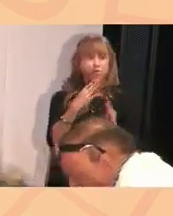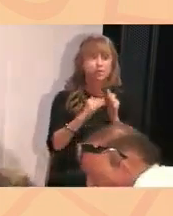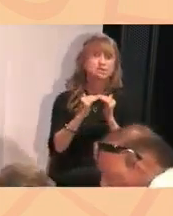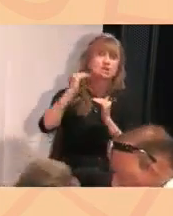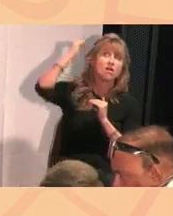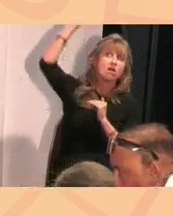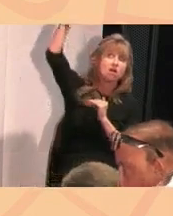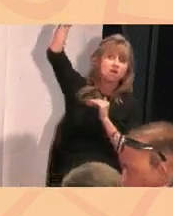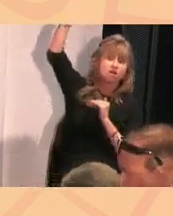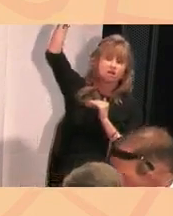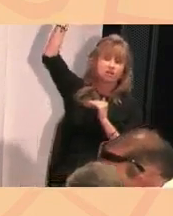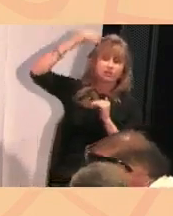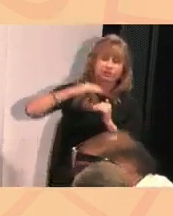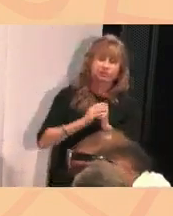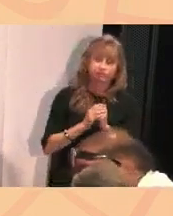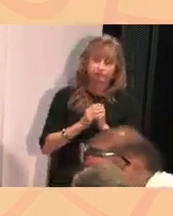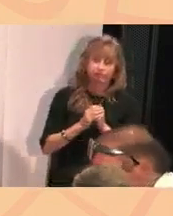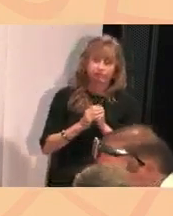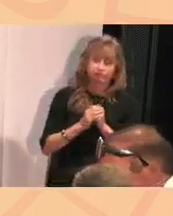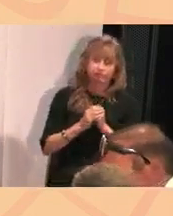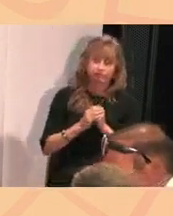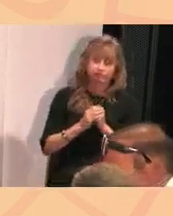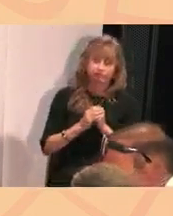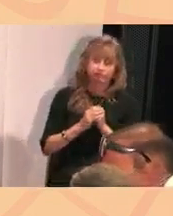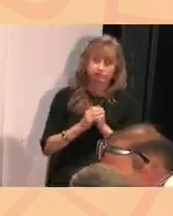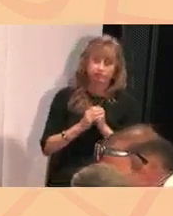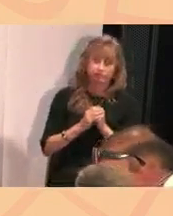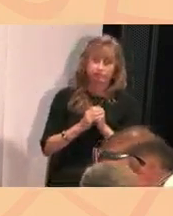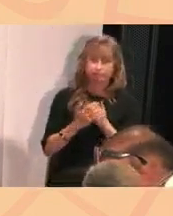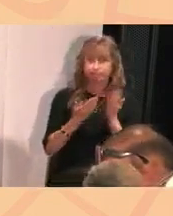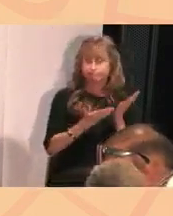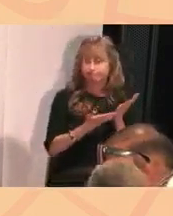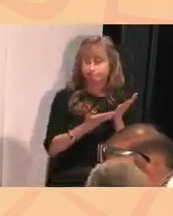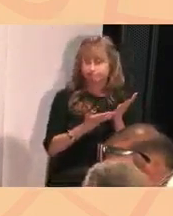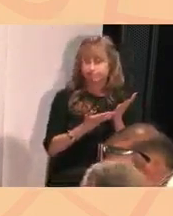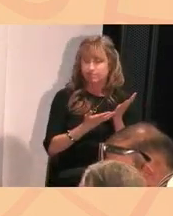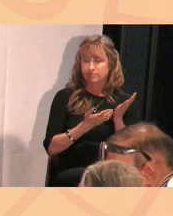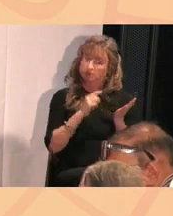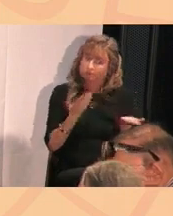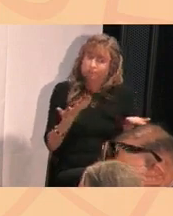of we wanted to point towards the history of that site. And those drawings there, especially those are